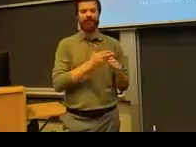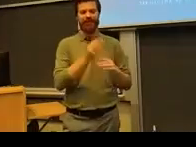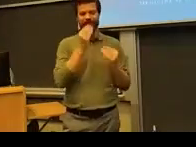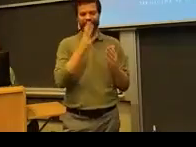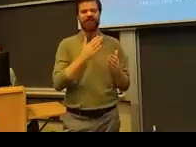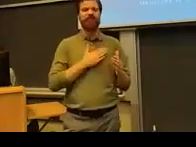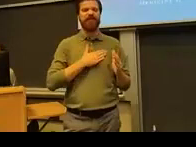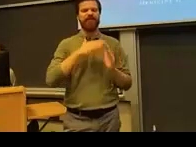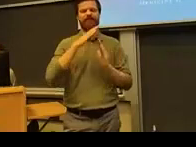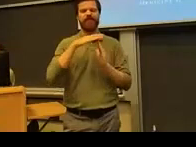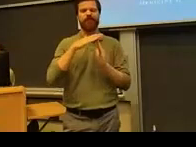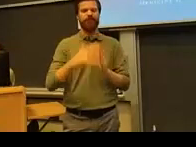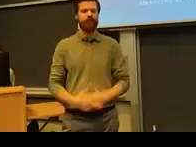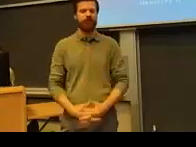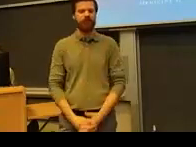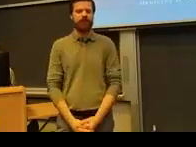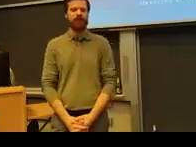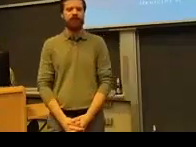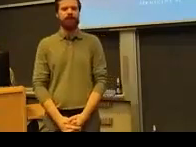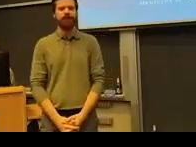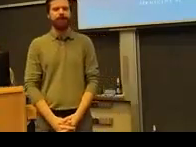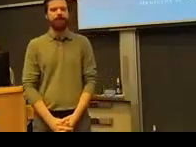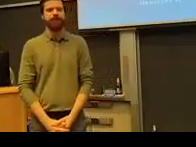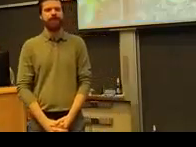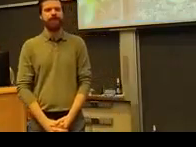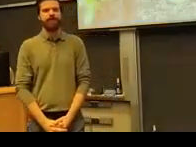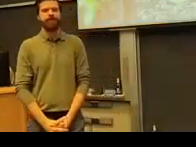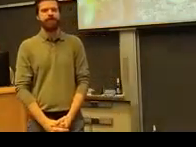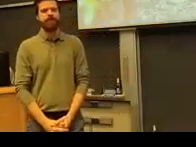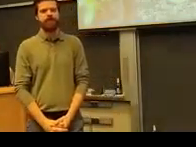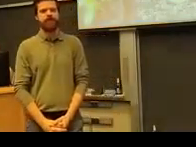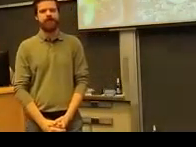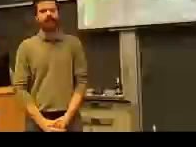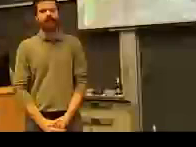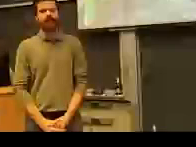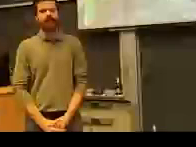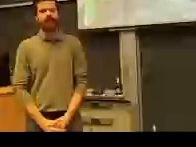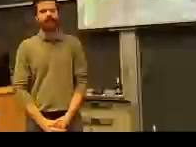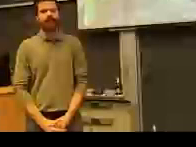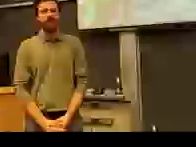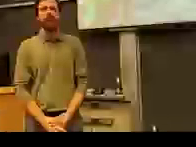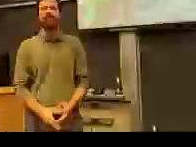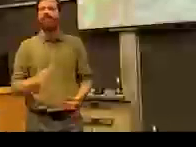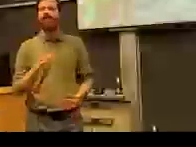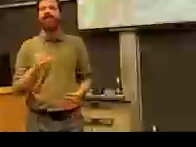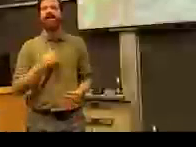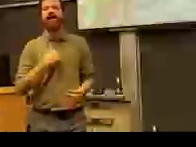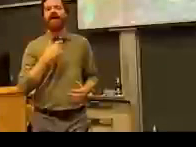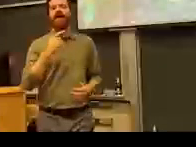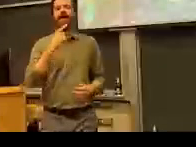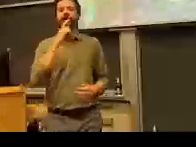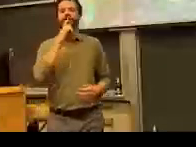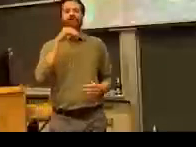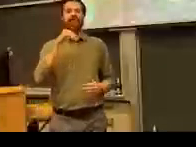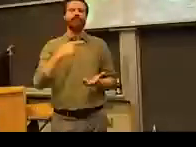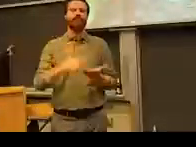top oh this is our I just want to because we didn't talk about this so we have patients